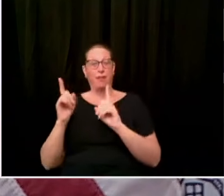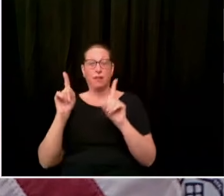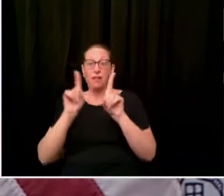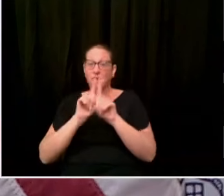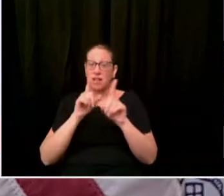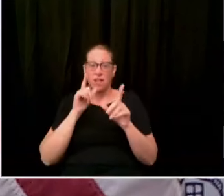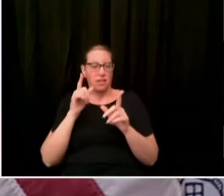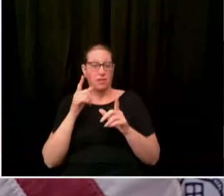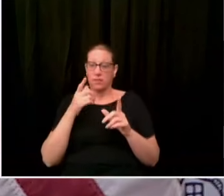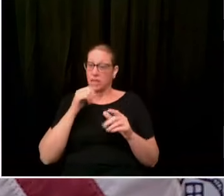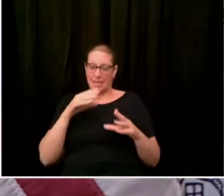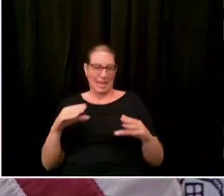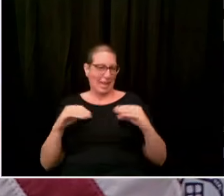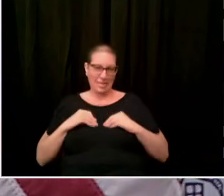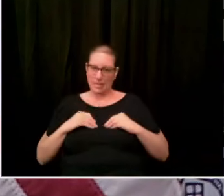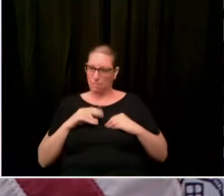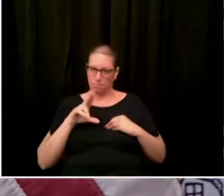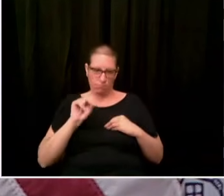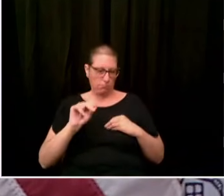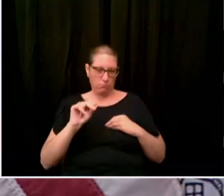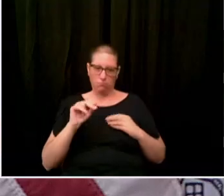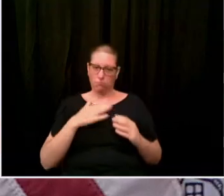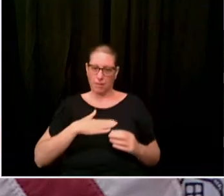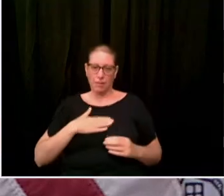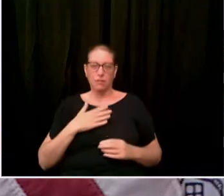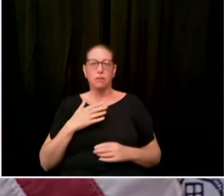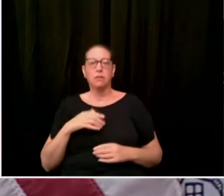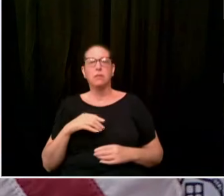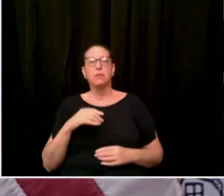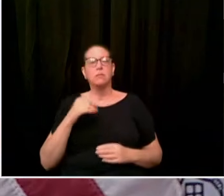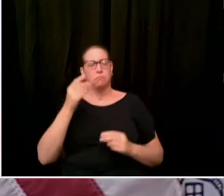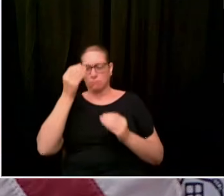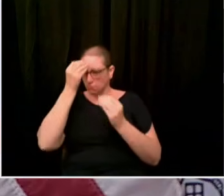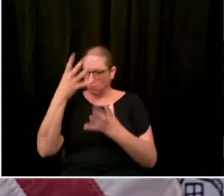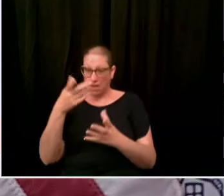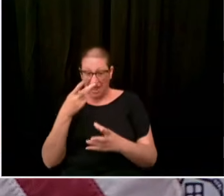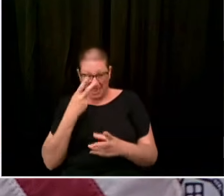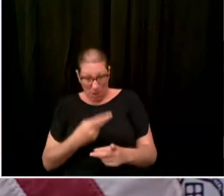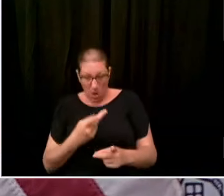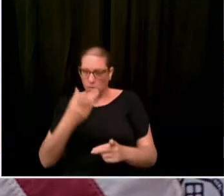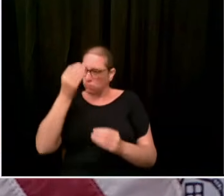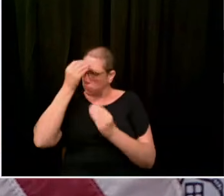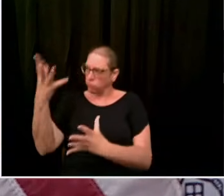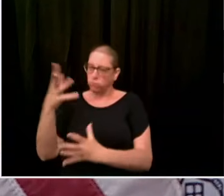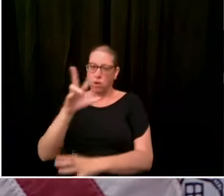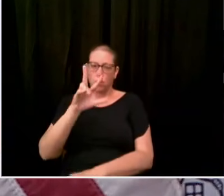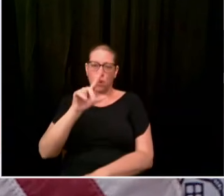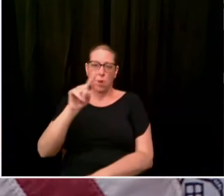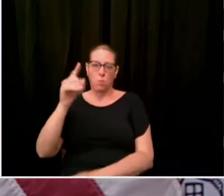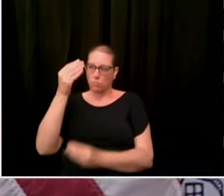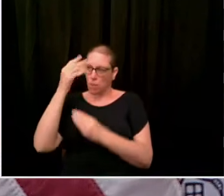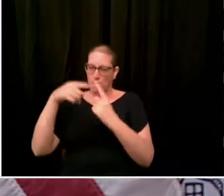ENFORCEMENT ON GATHERINGS. PLEASE, SHARE WITH US THOSE LOCATIONS AND WE